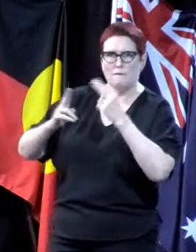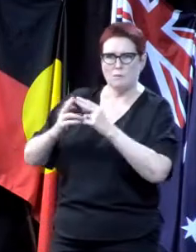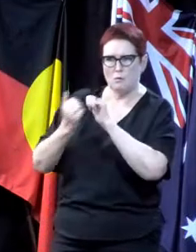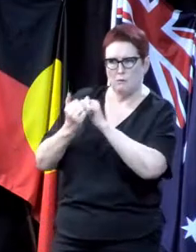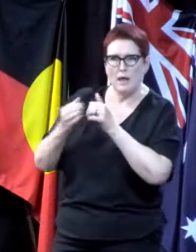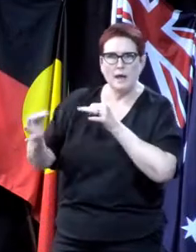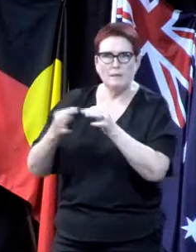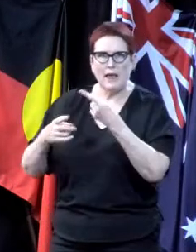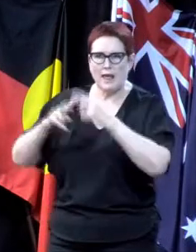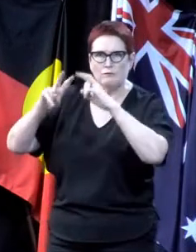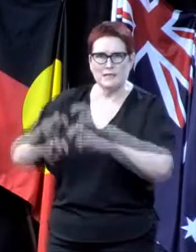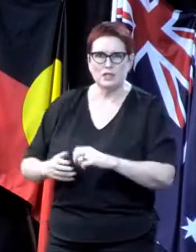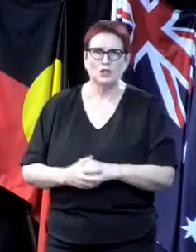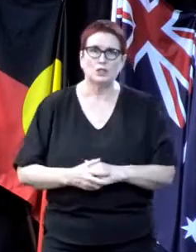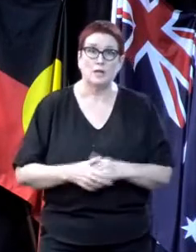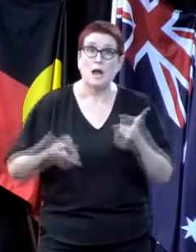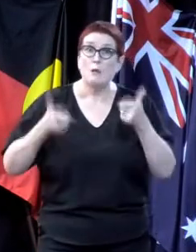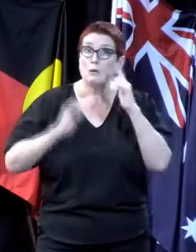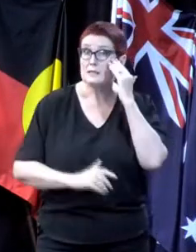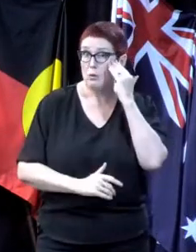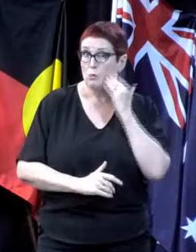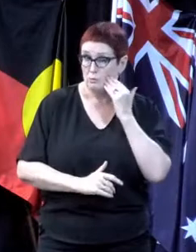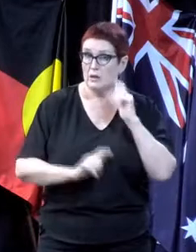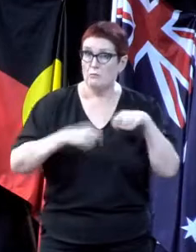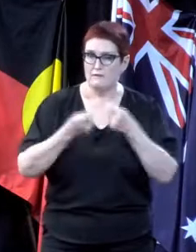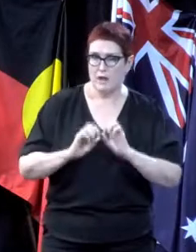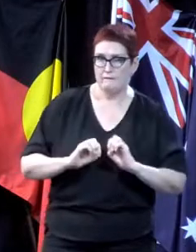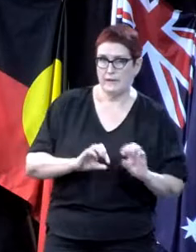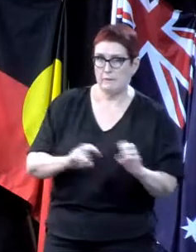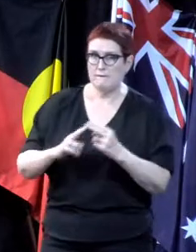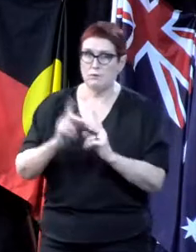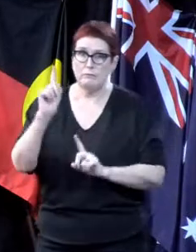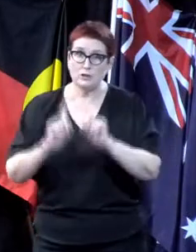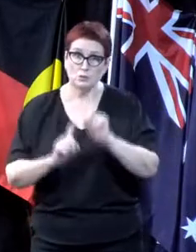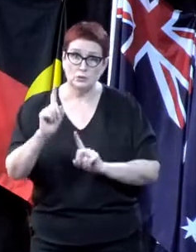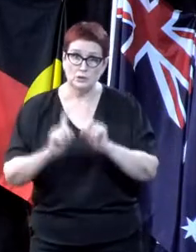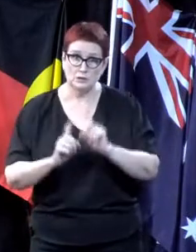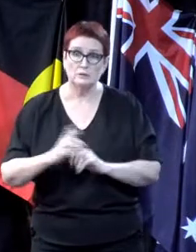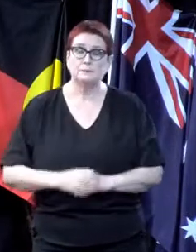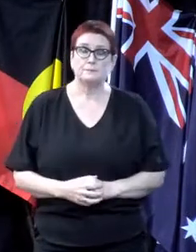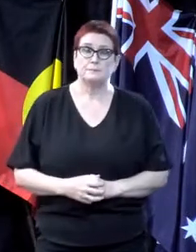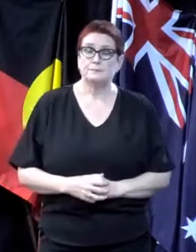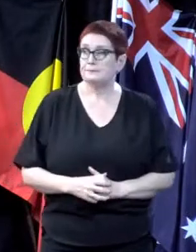She also provided ongoing feedback to the mentor and coach at key junctures of the developmental phase.